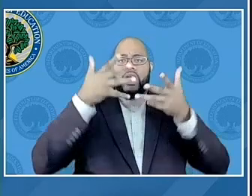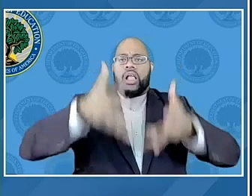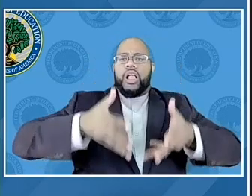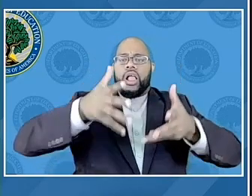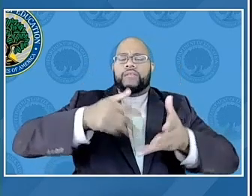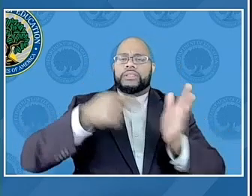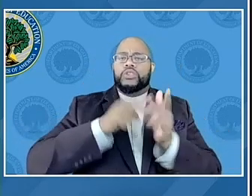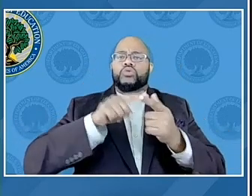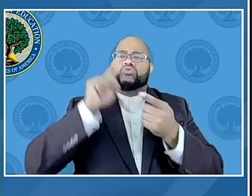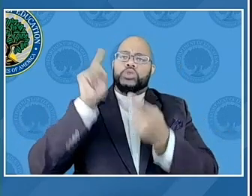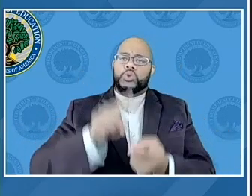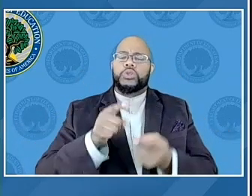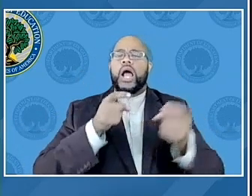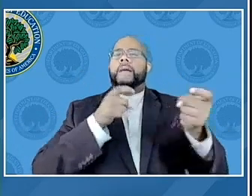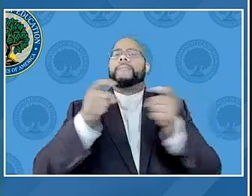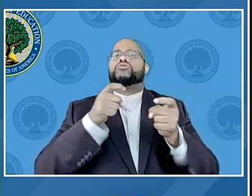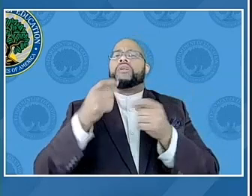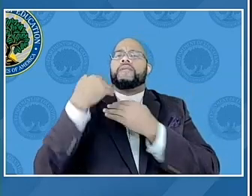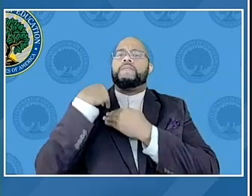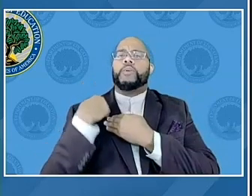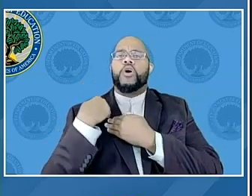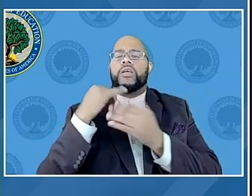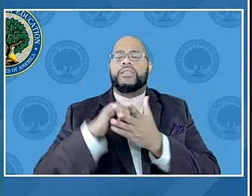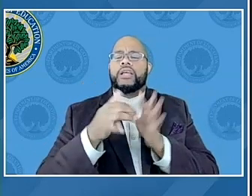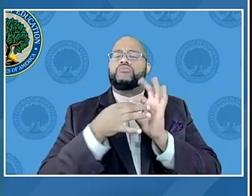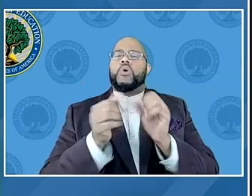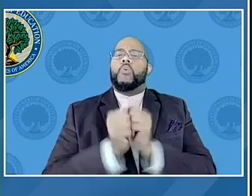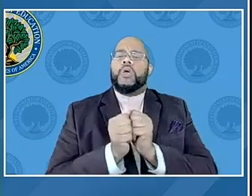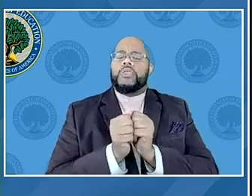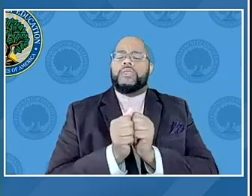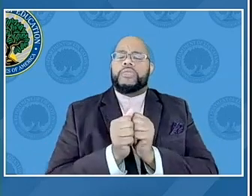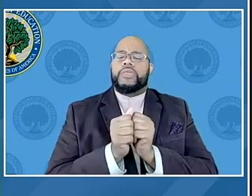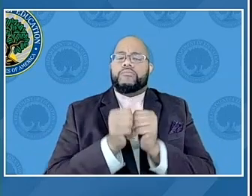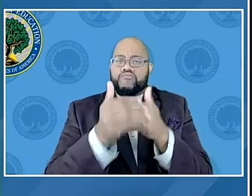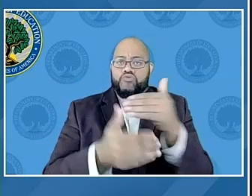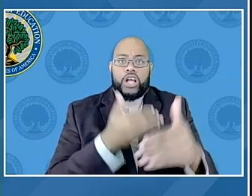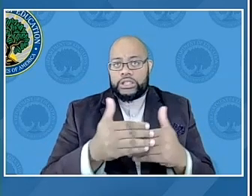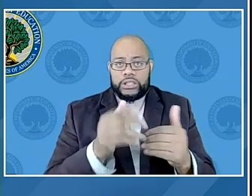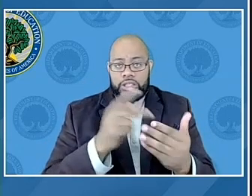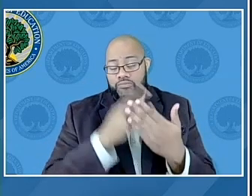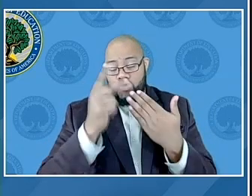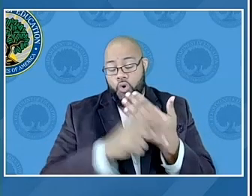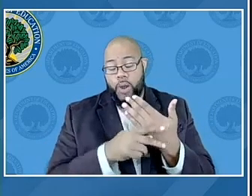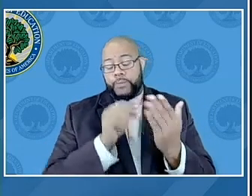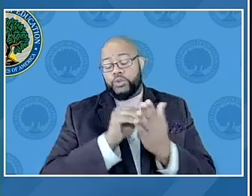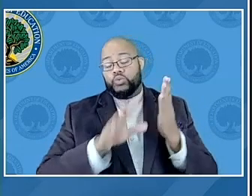administrative burdens that are associated with processing these programs. The student loan system is just- the